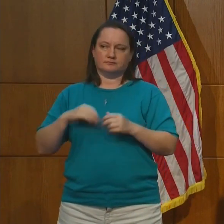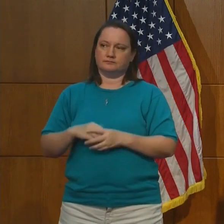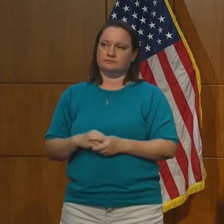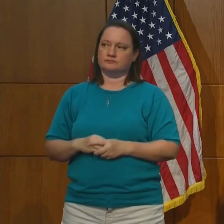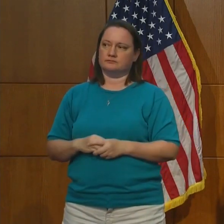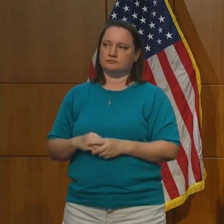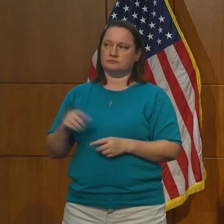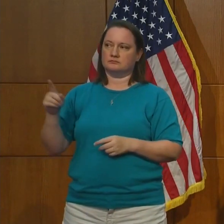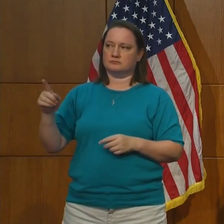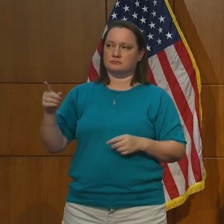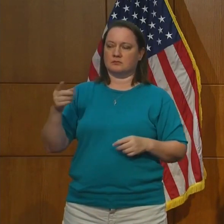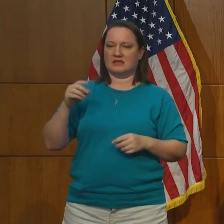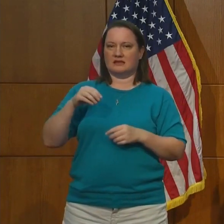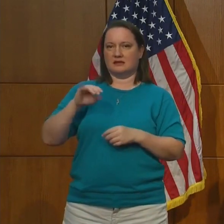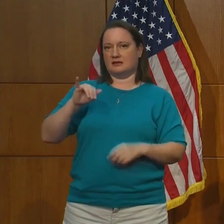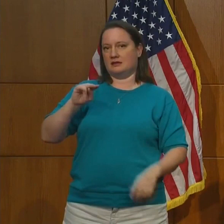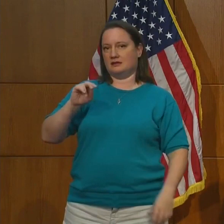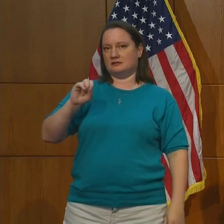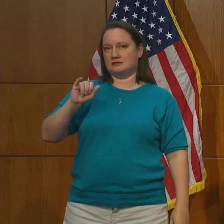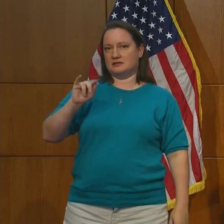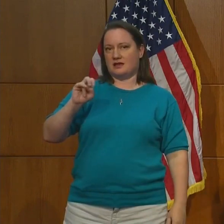AGAIN AND PEOPLE OFTEN WILL IS